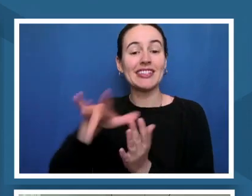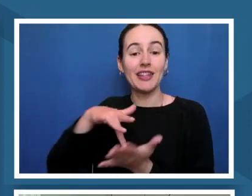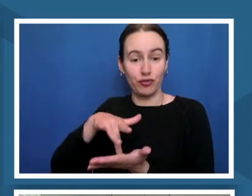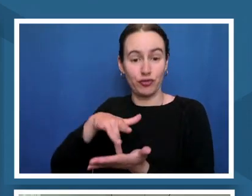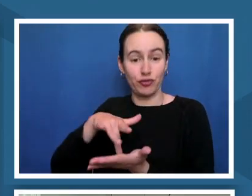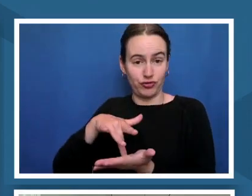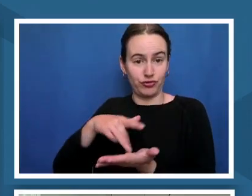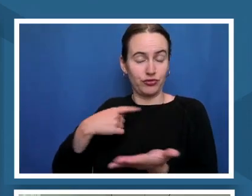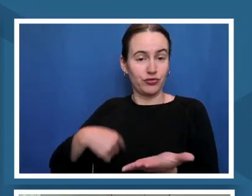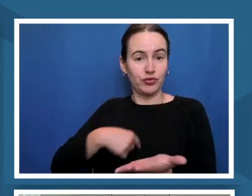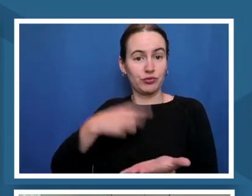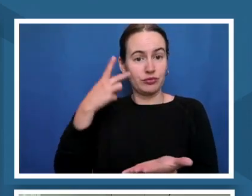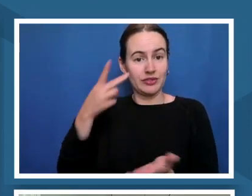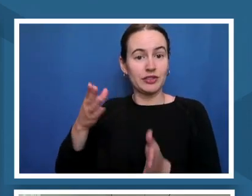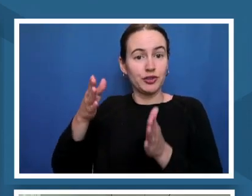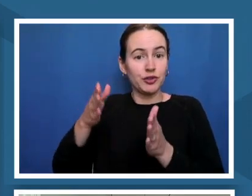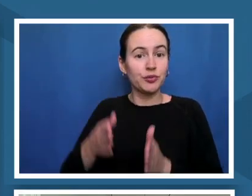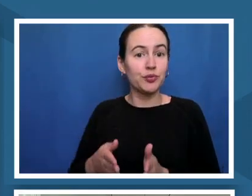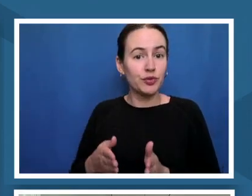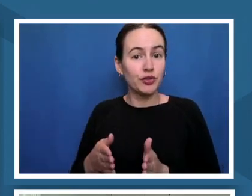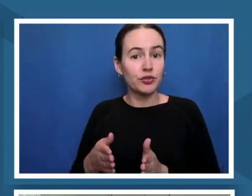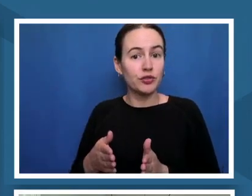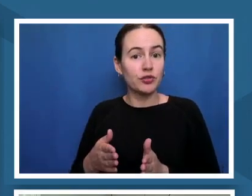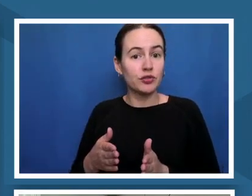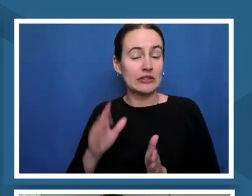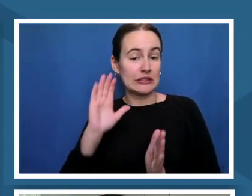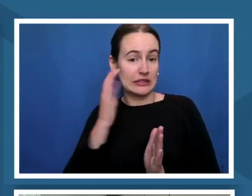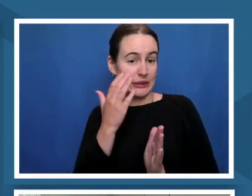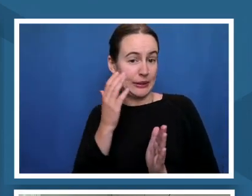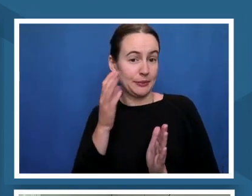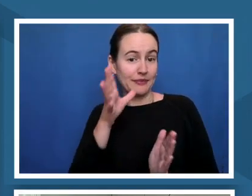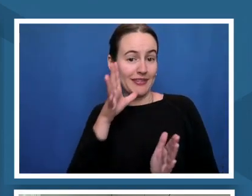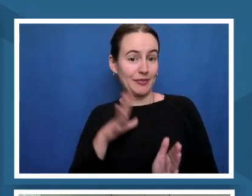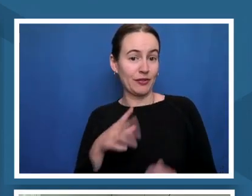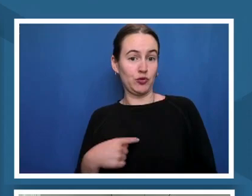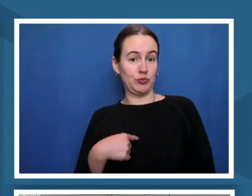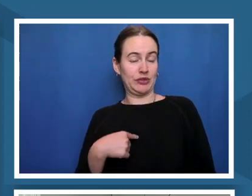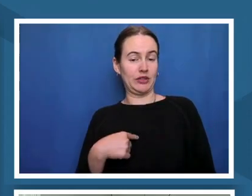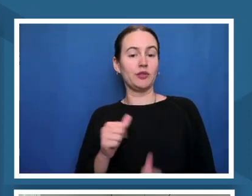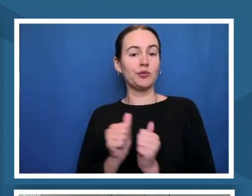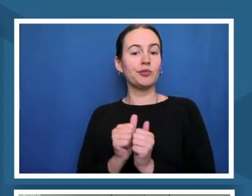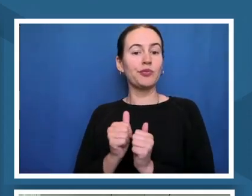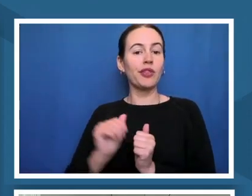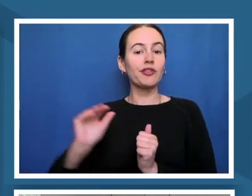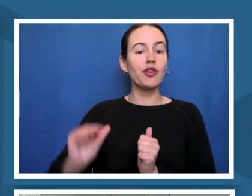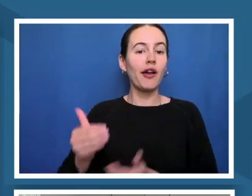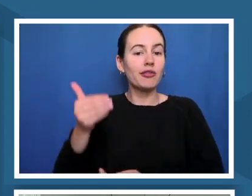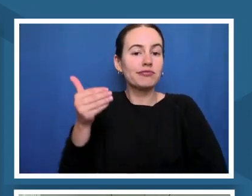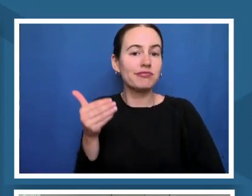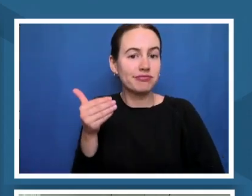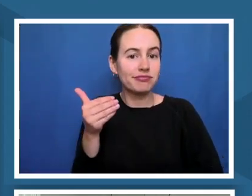a person who to my eyes seems female